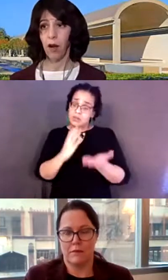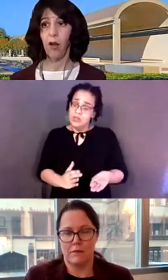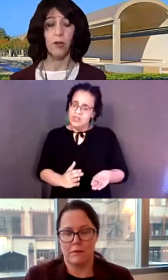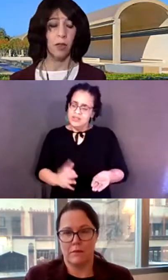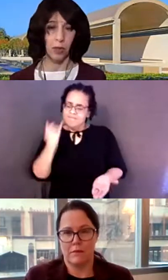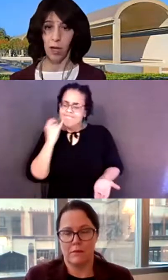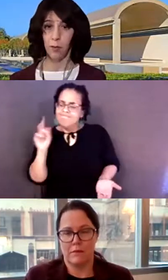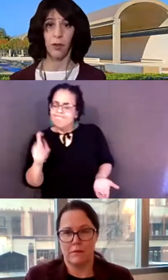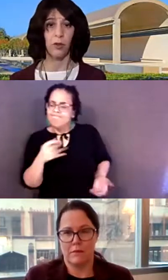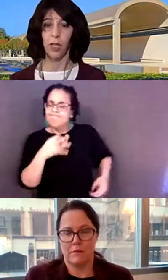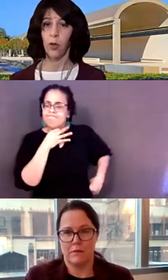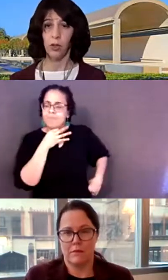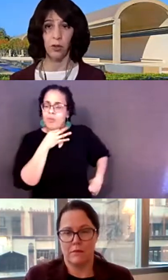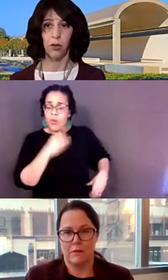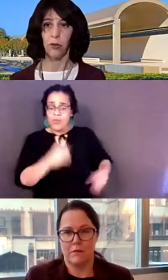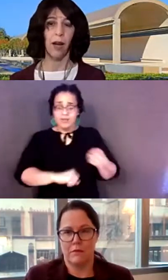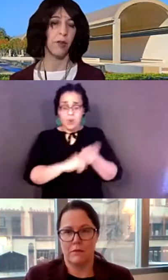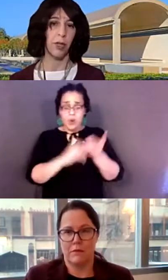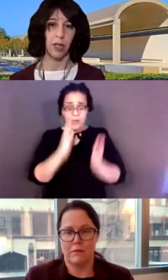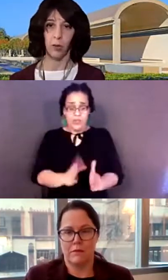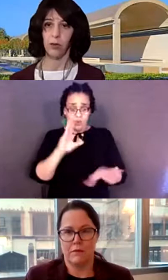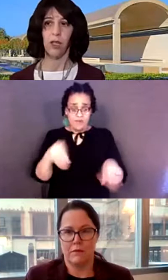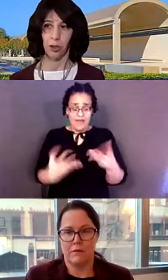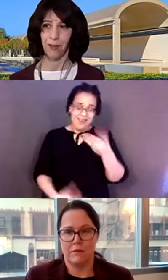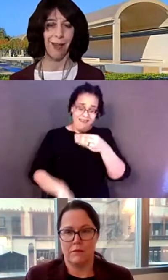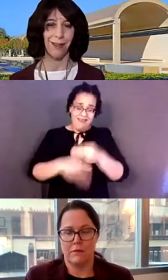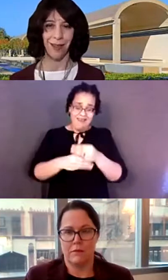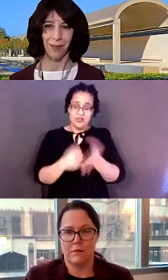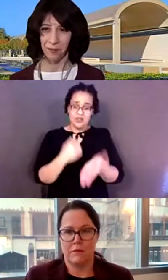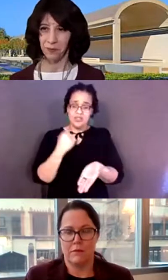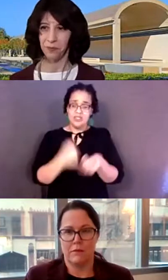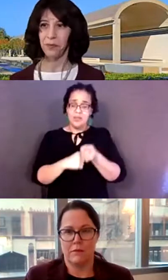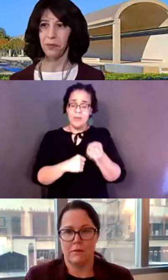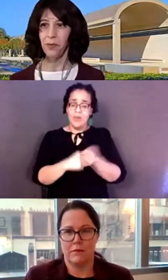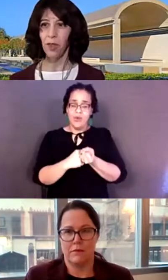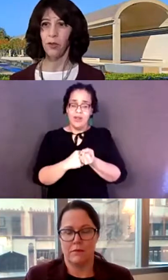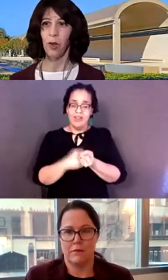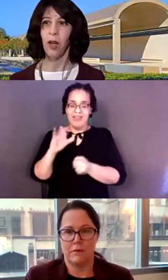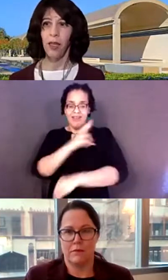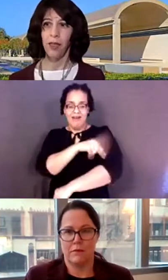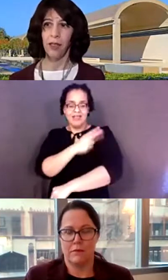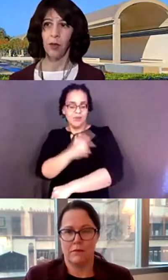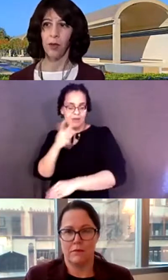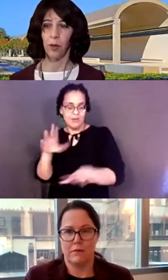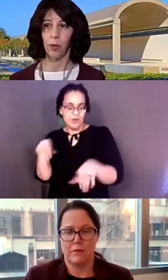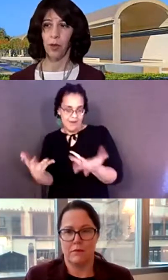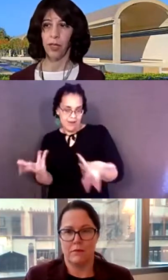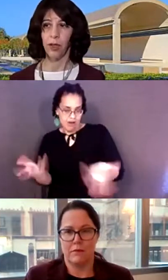other than what the hospital is already going to do for everybody who's unconscious that day? So